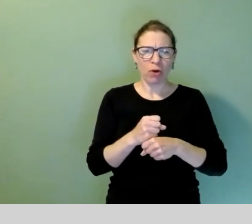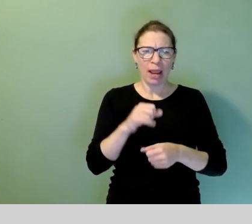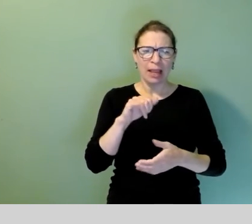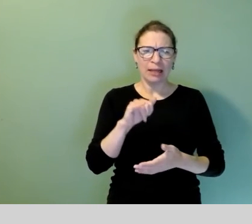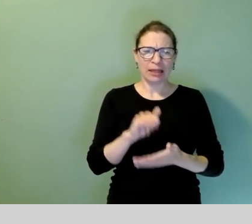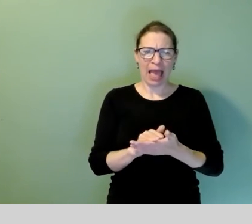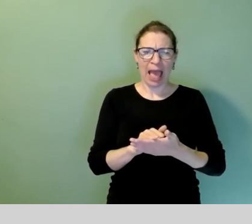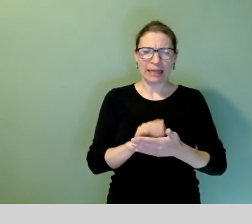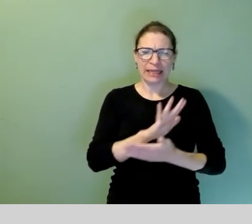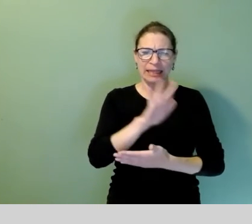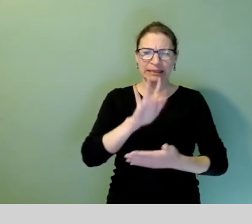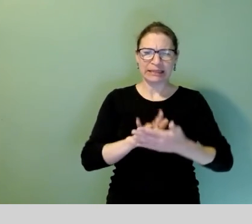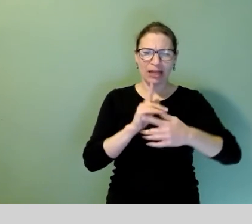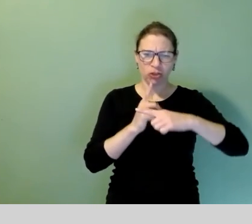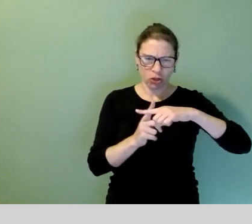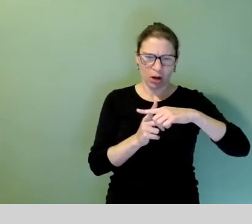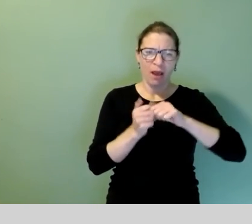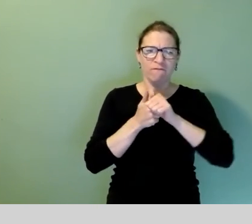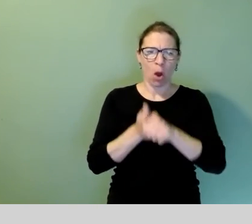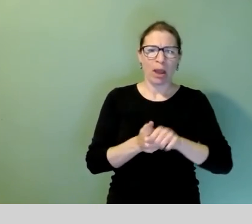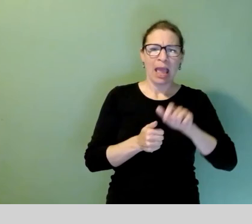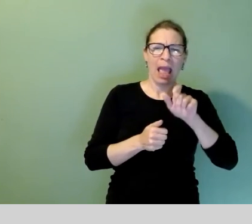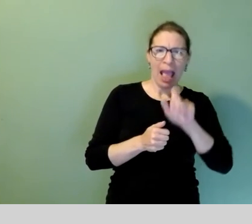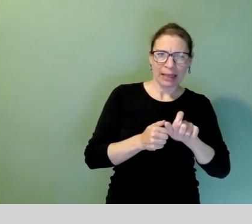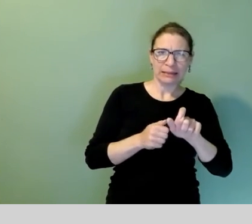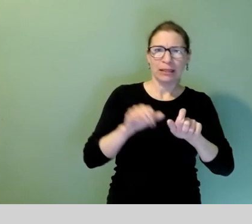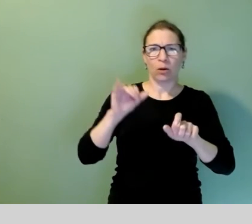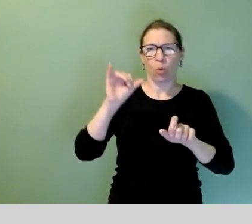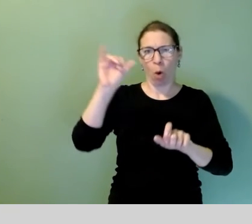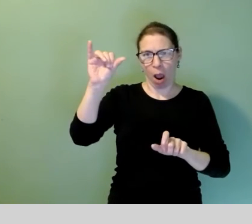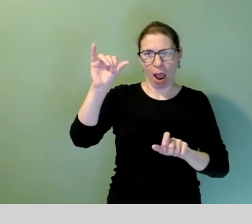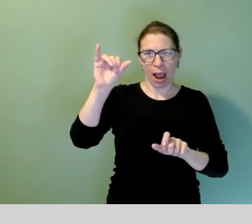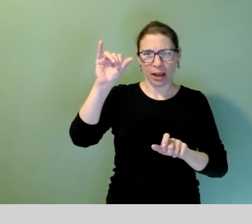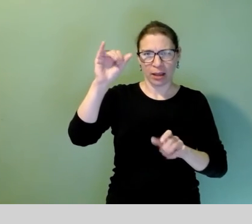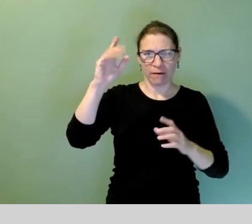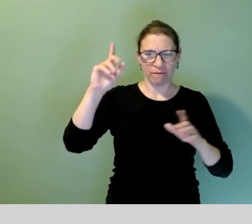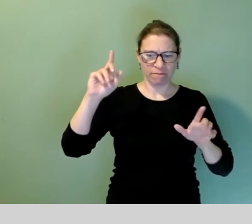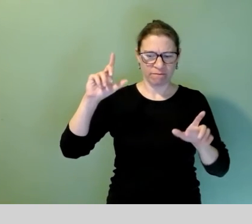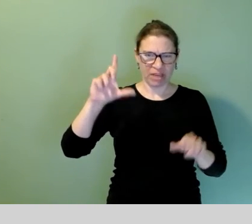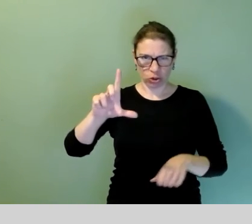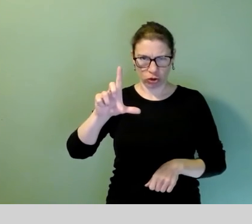will generate the distribution of points along the X and Y dimensions, as we have in this example here,